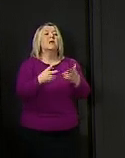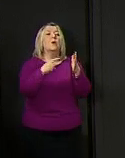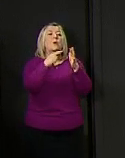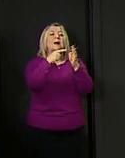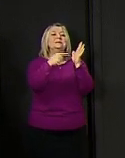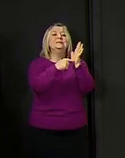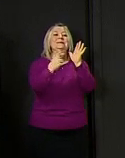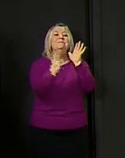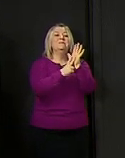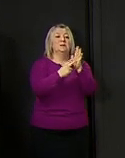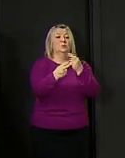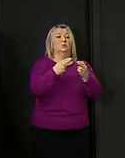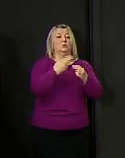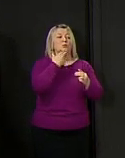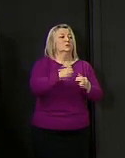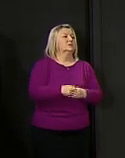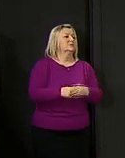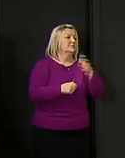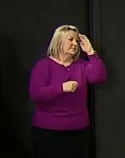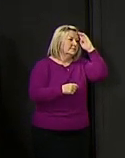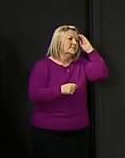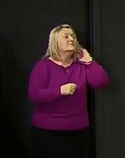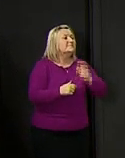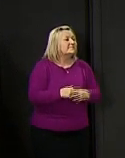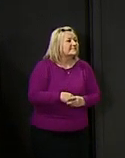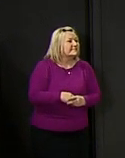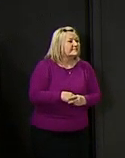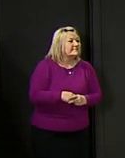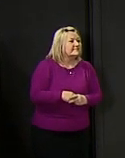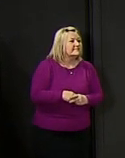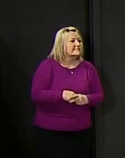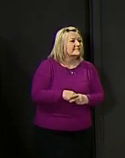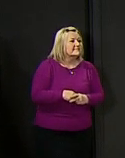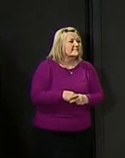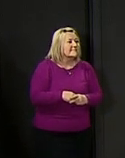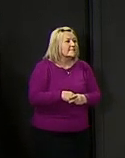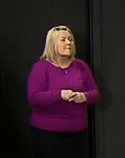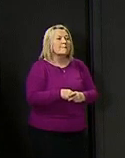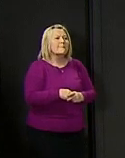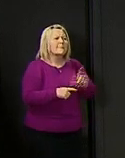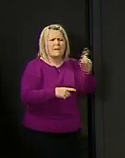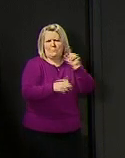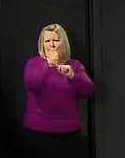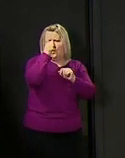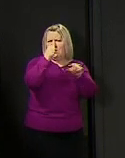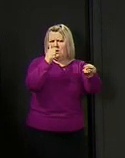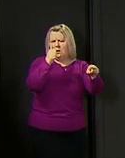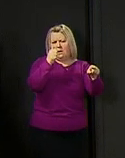Hi there First Minister. Yeah, just, I'm aware that you're very keen to move on from the